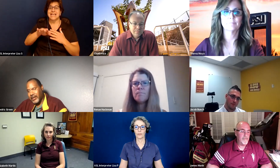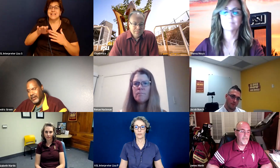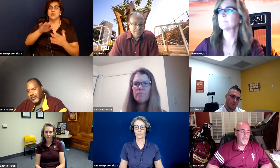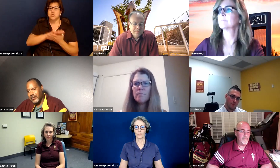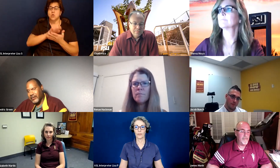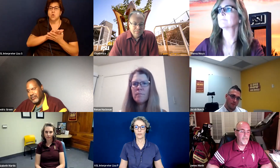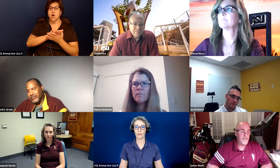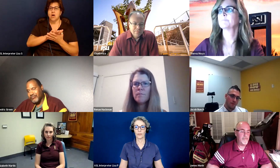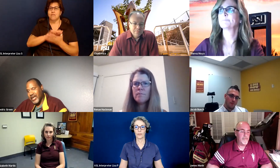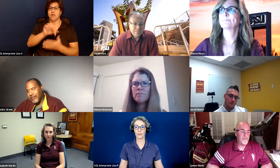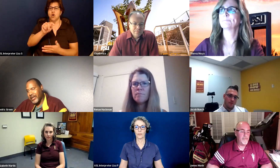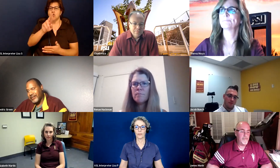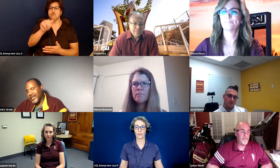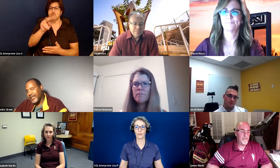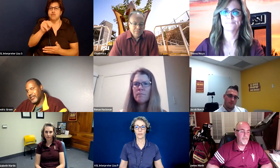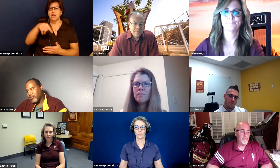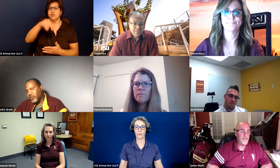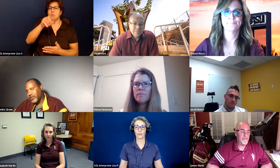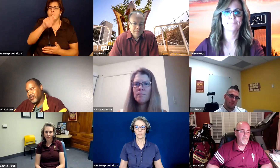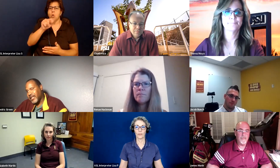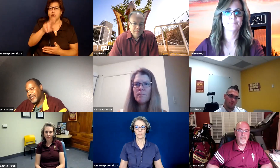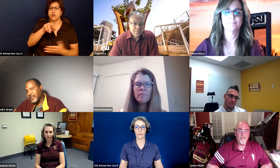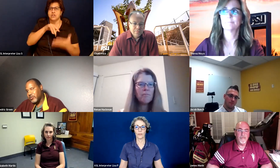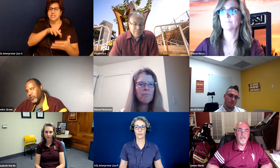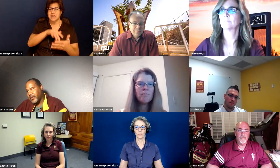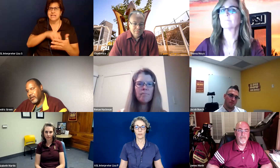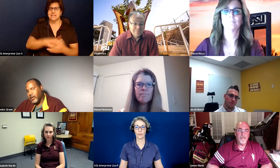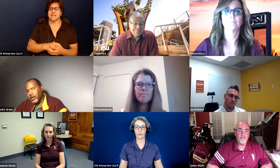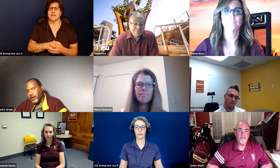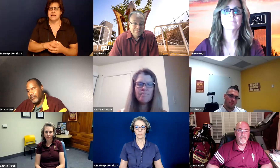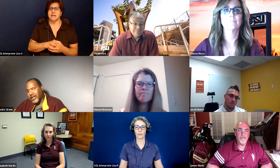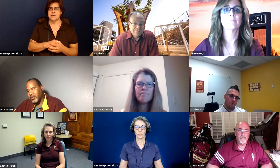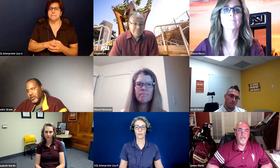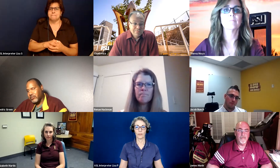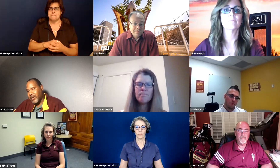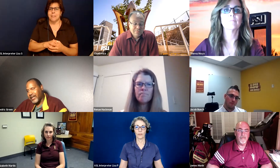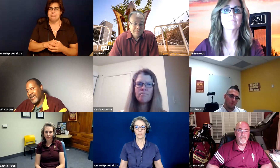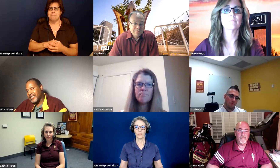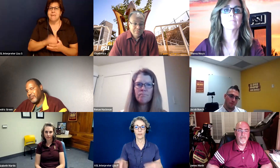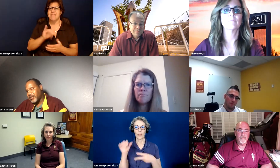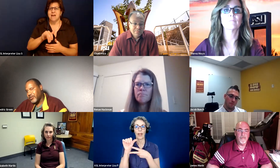And I made A's in both of those classes, but that was my last semester.